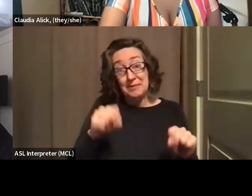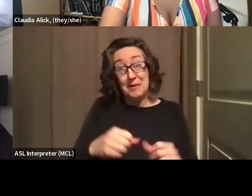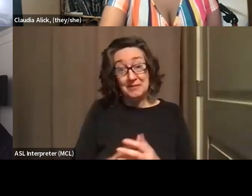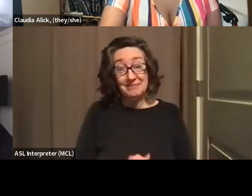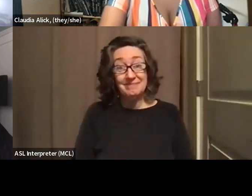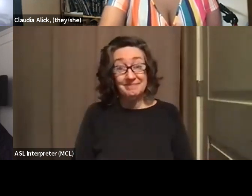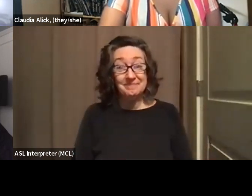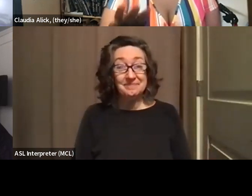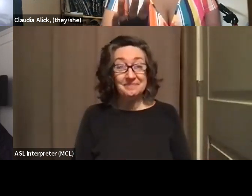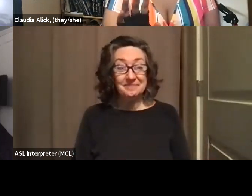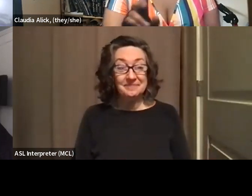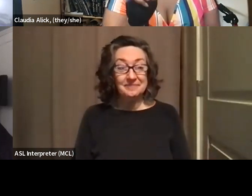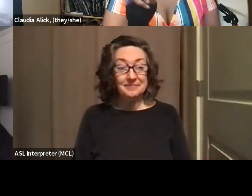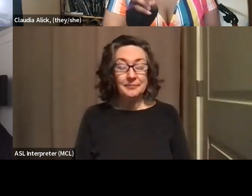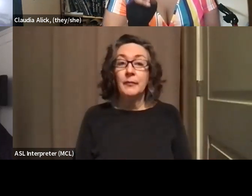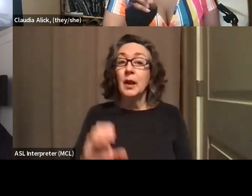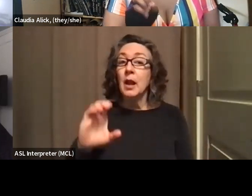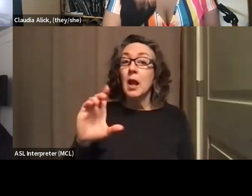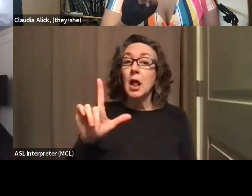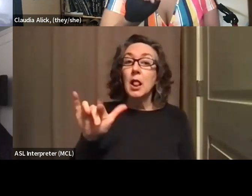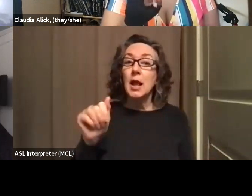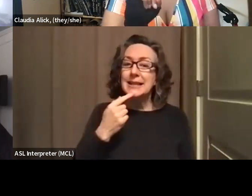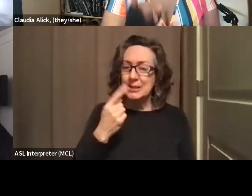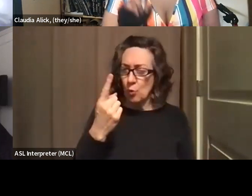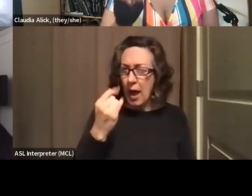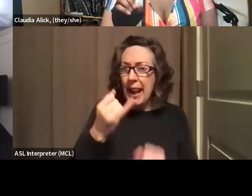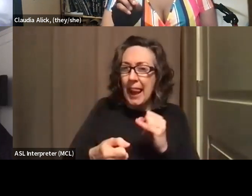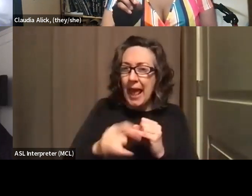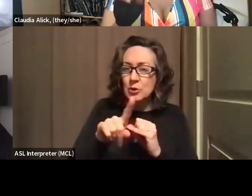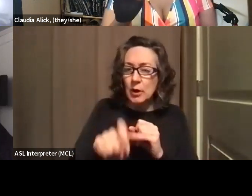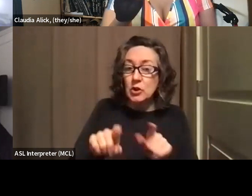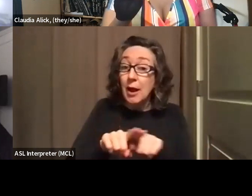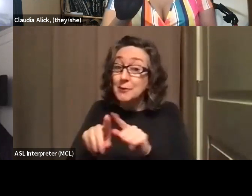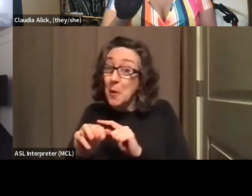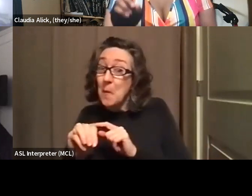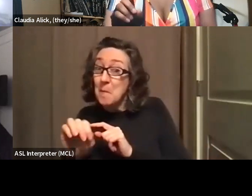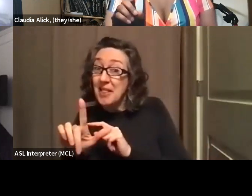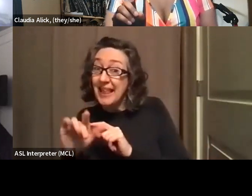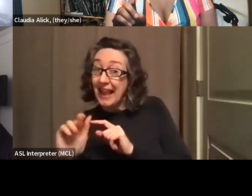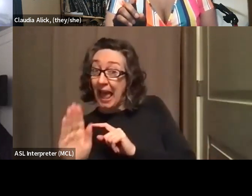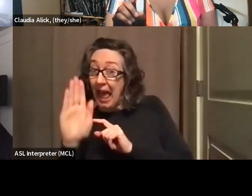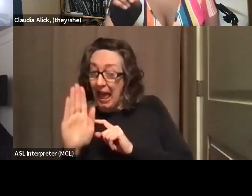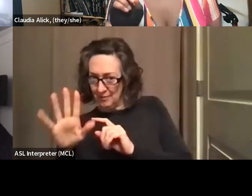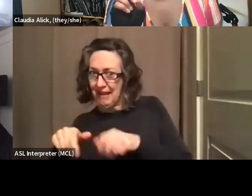I know we have one last question. I see Malika has something to add.